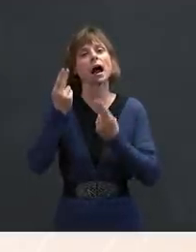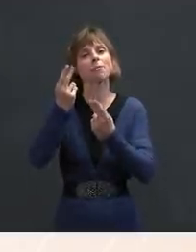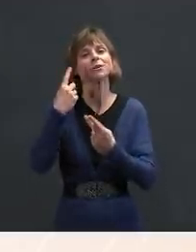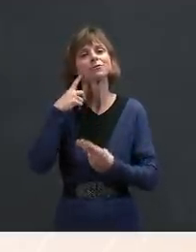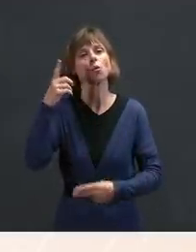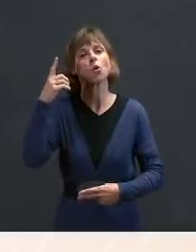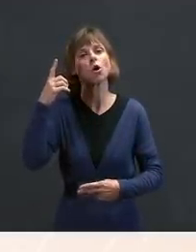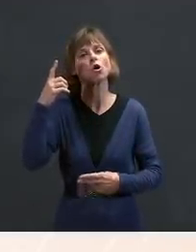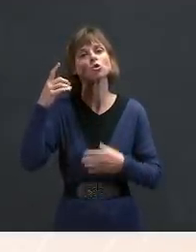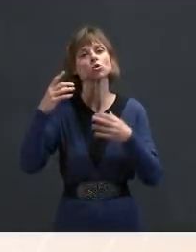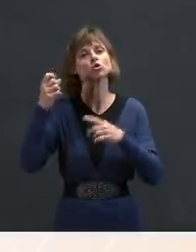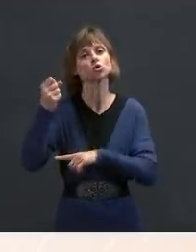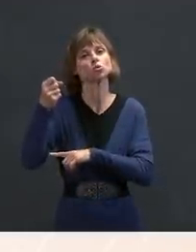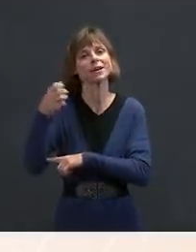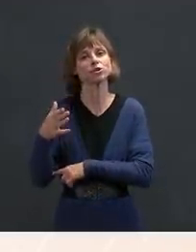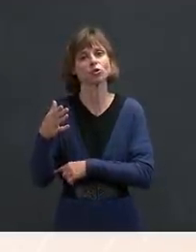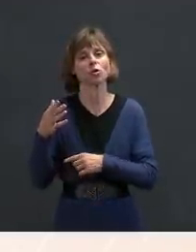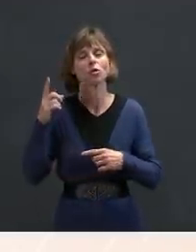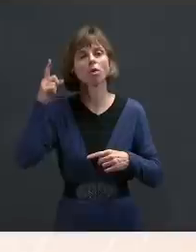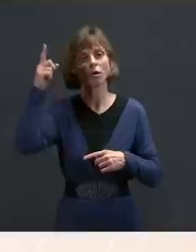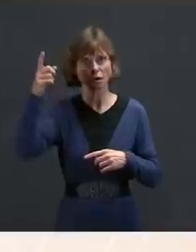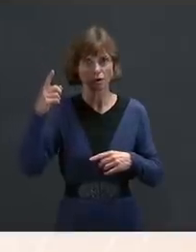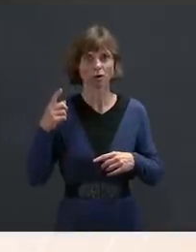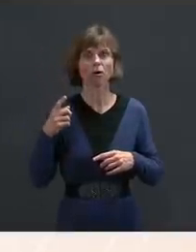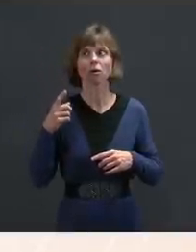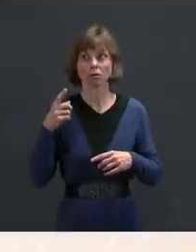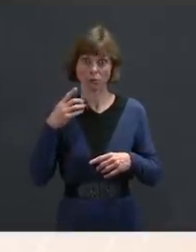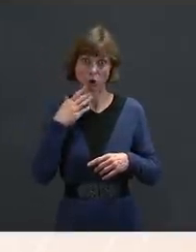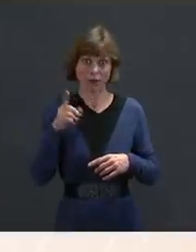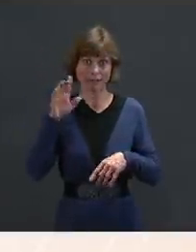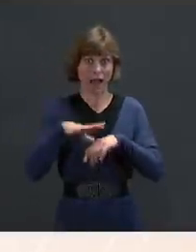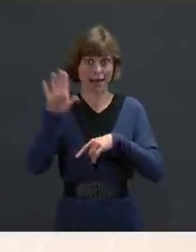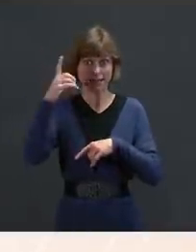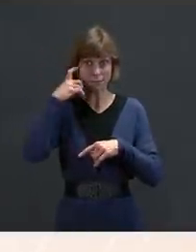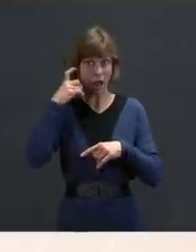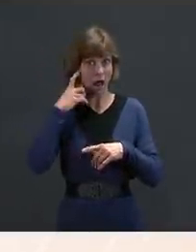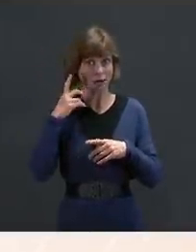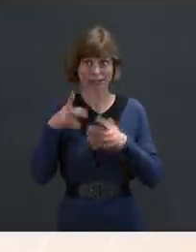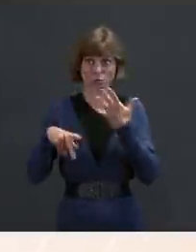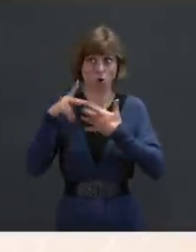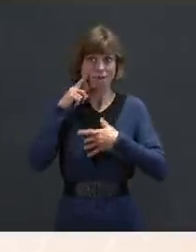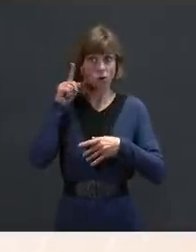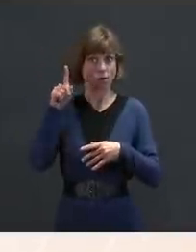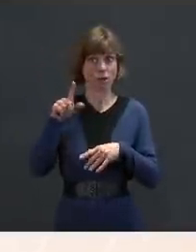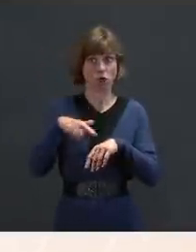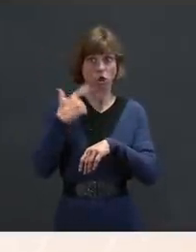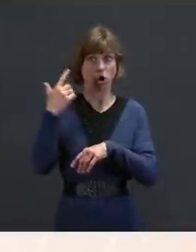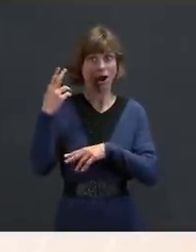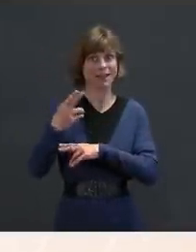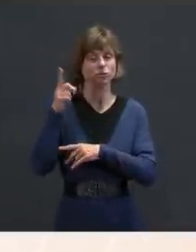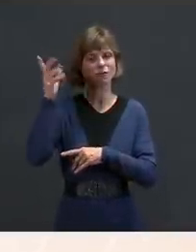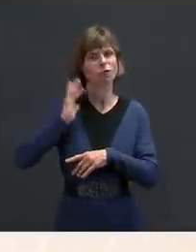It certainly is something on his mind and a priority for him, given his long history, obviously, as former Chairman of the Judiciary Committee.